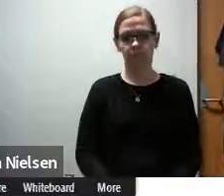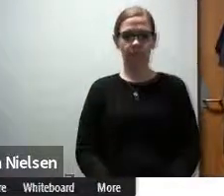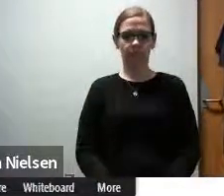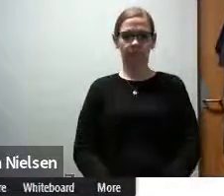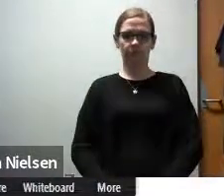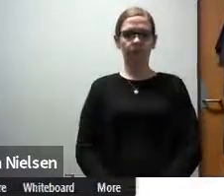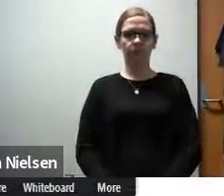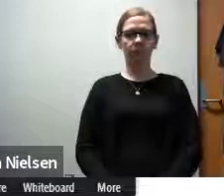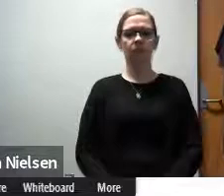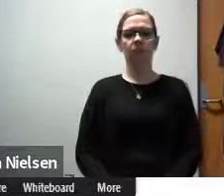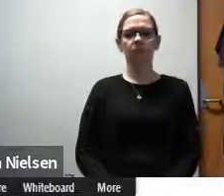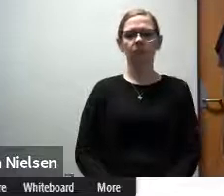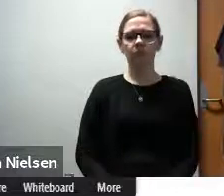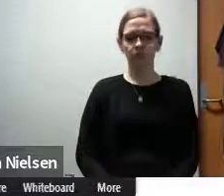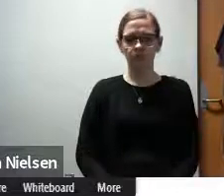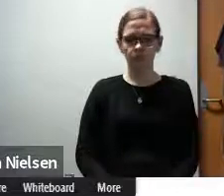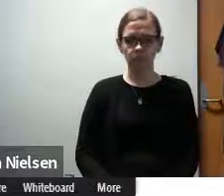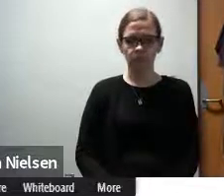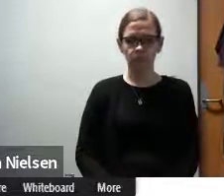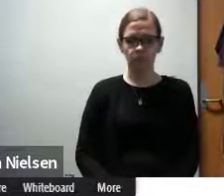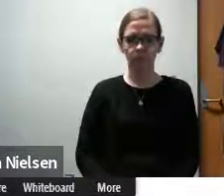So the whiteboard and annotation.